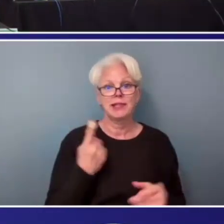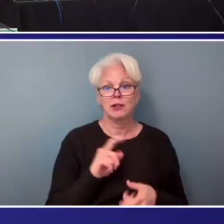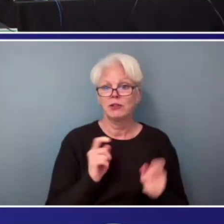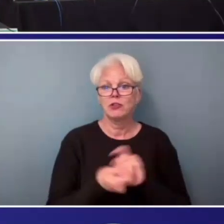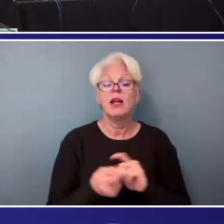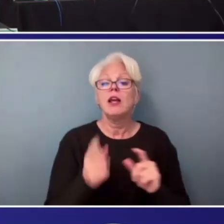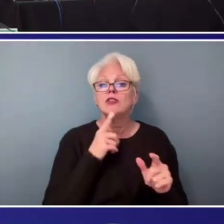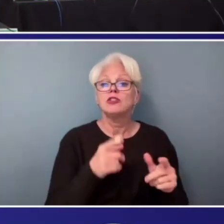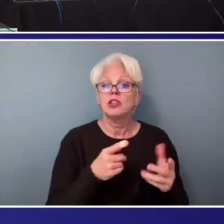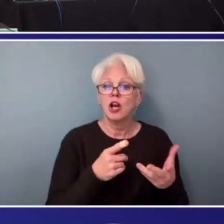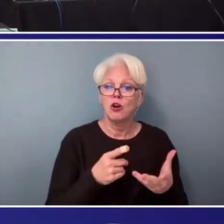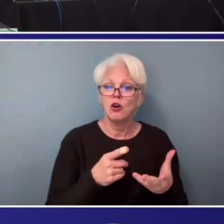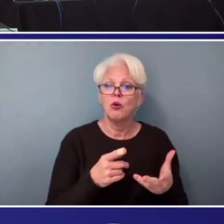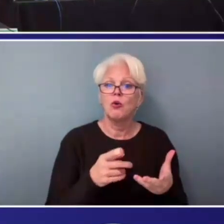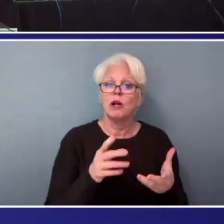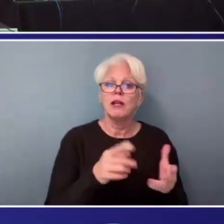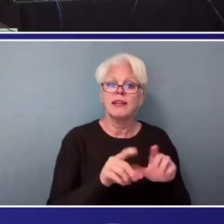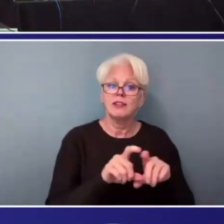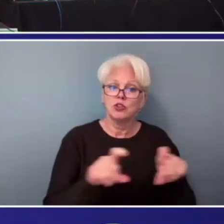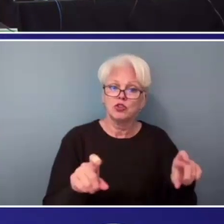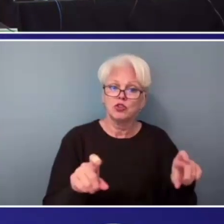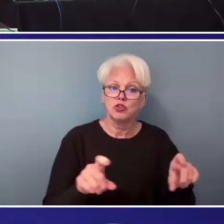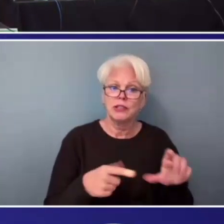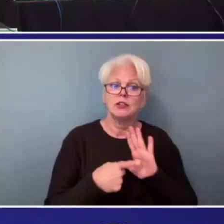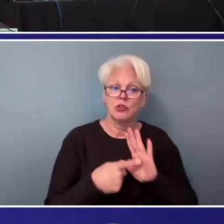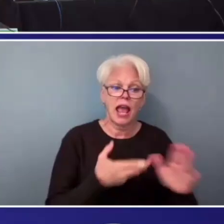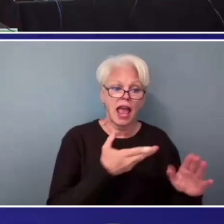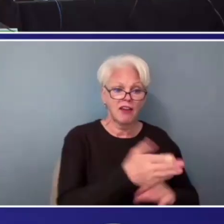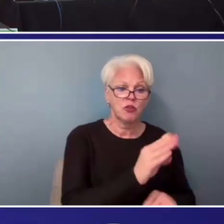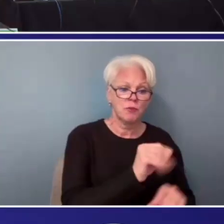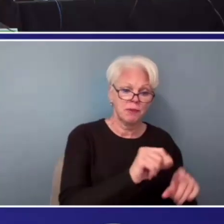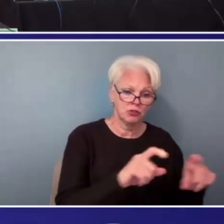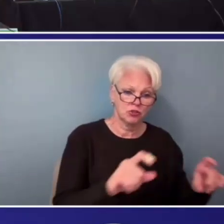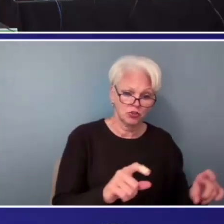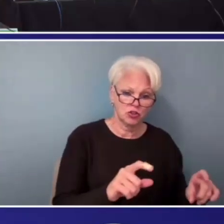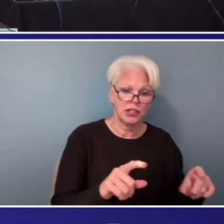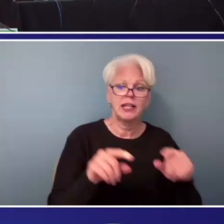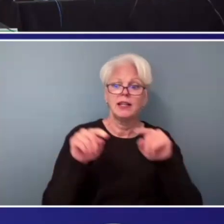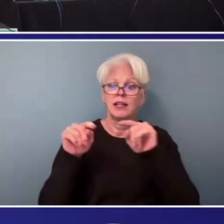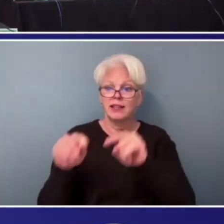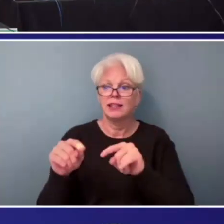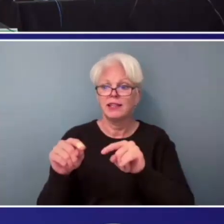entrance into a profession after a bachelor's degree. So, you know, I think the master's degree is